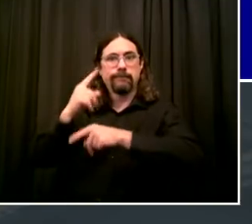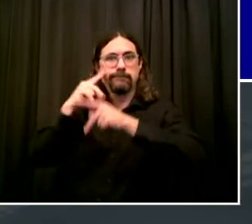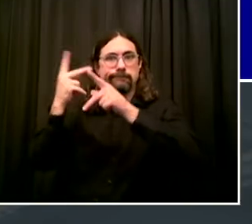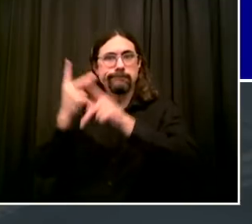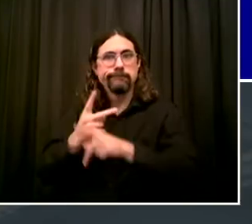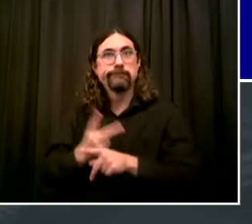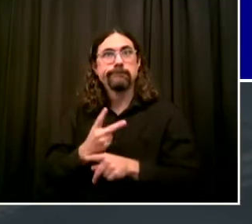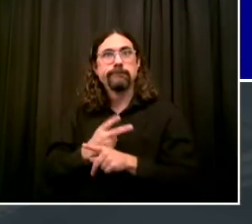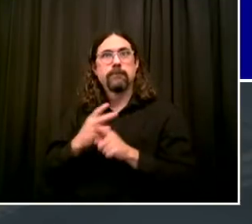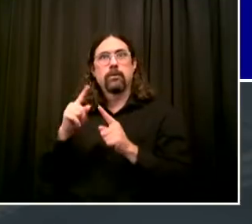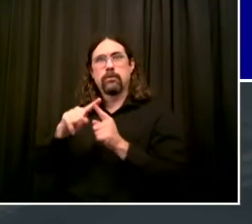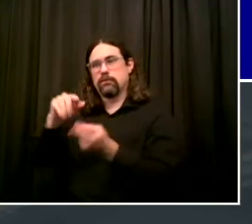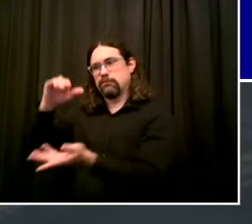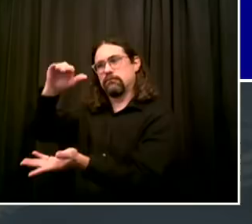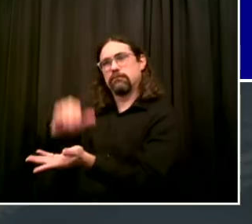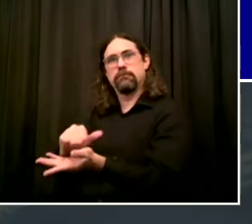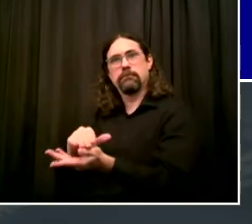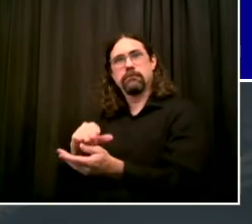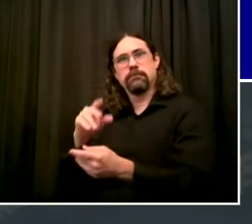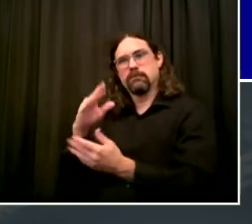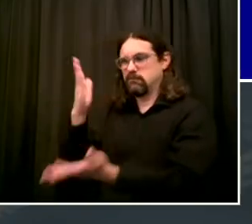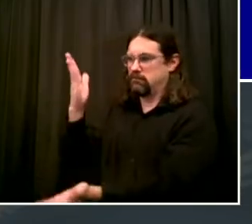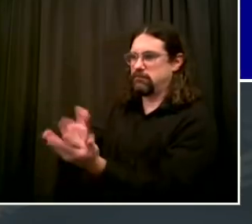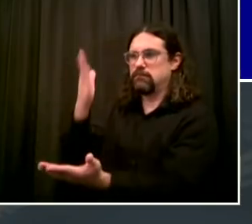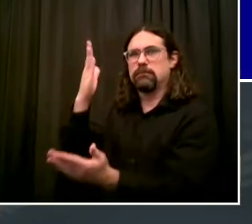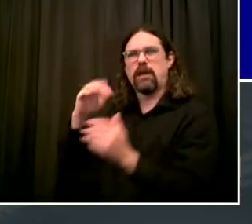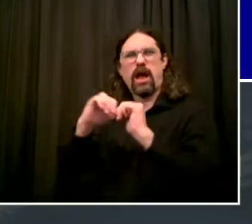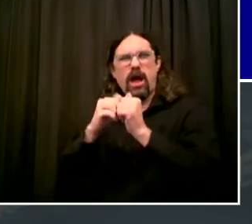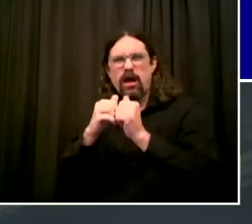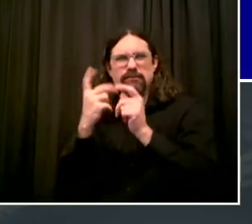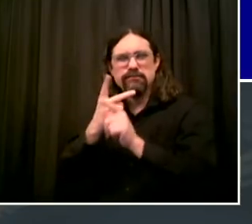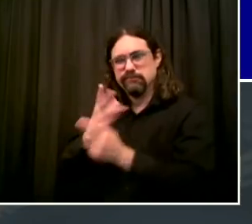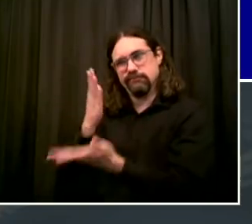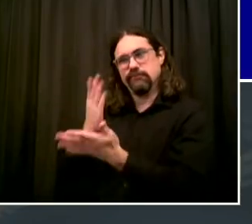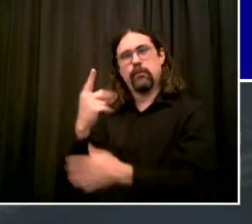THIS GROUP WILL HAVE A SIMPLE VISIN OAD NSIMPLE MANDATE, FIND